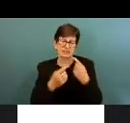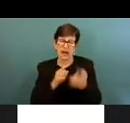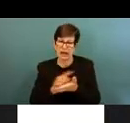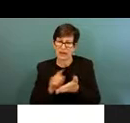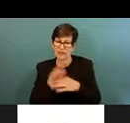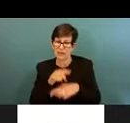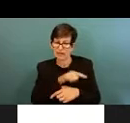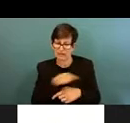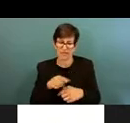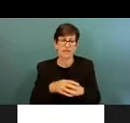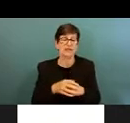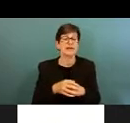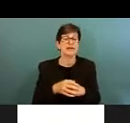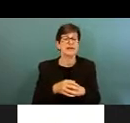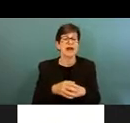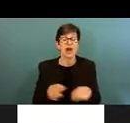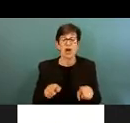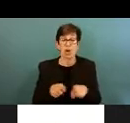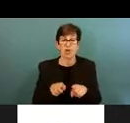the way we are communicating the findings.